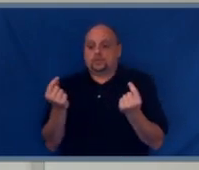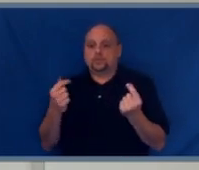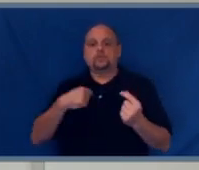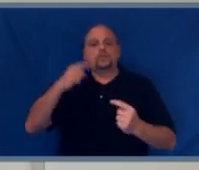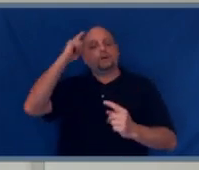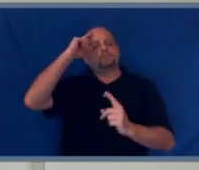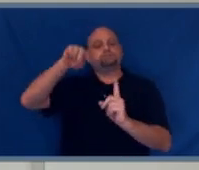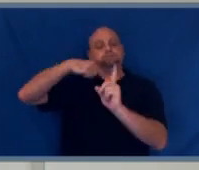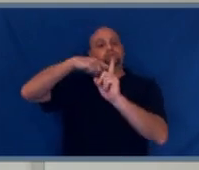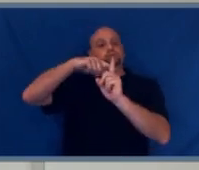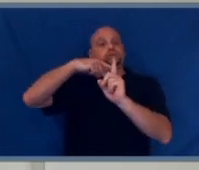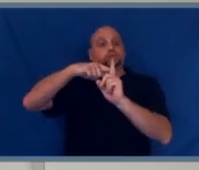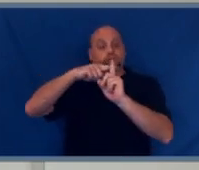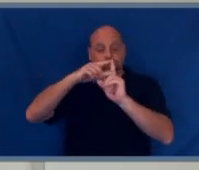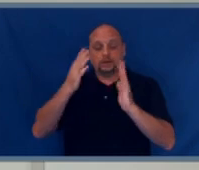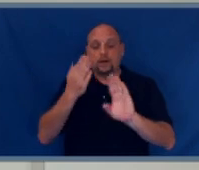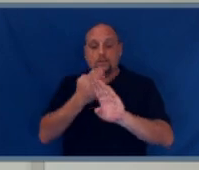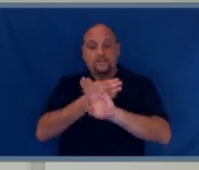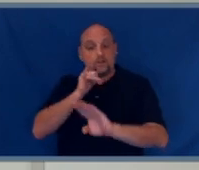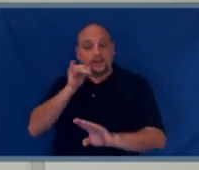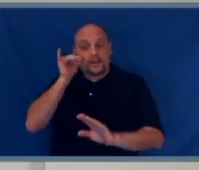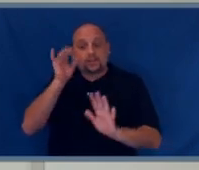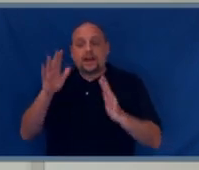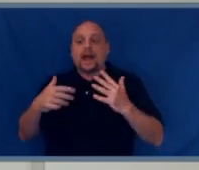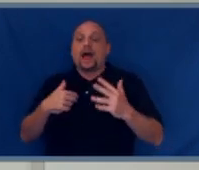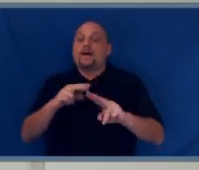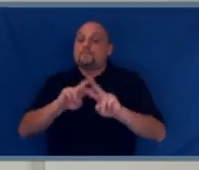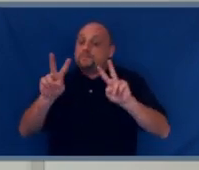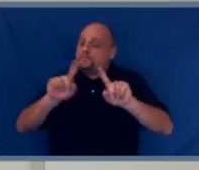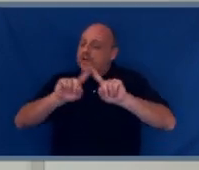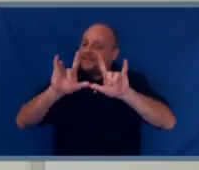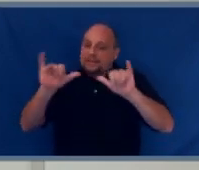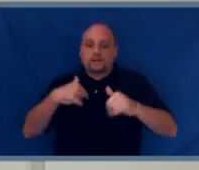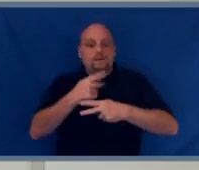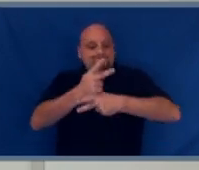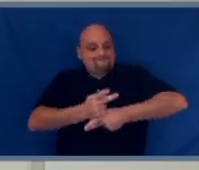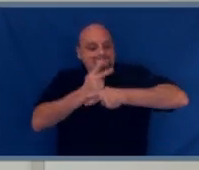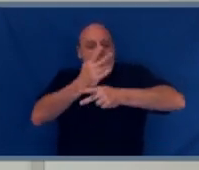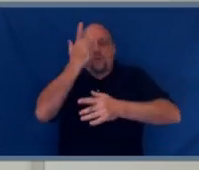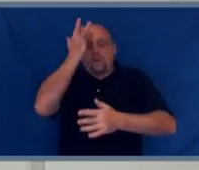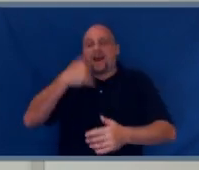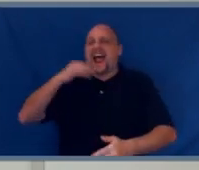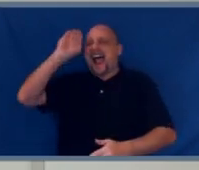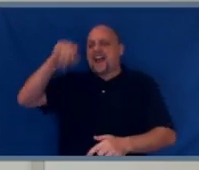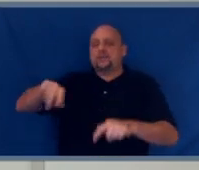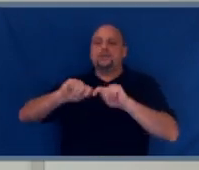I WENT INTO THE EVENT WITH CAUTIOUS OPTIMISM. THE TEAM IS EXCEPTIONAL. I KNOW WE HAD DONE EVERYTHING